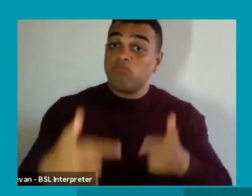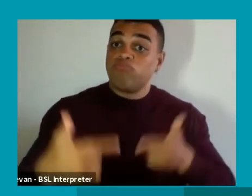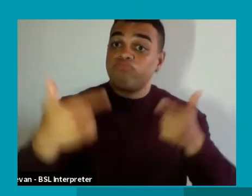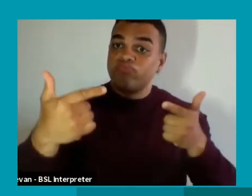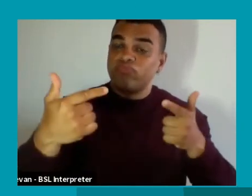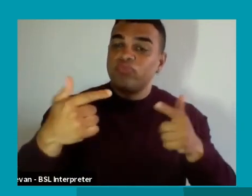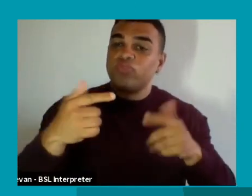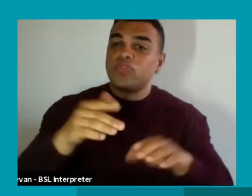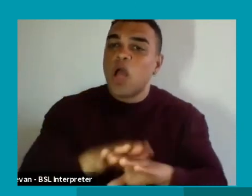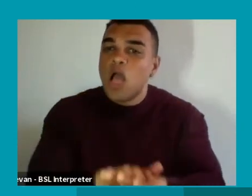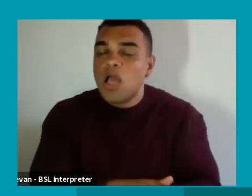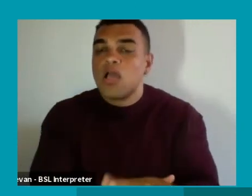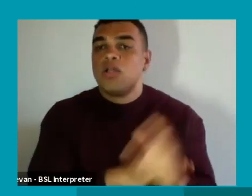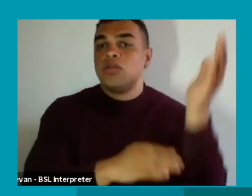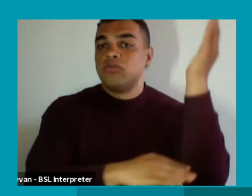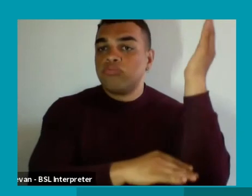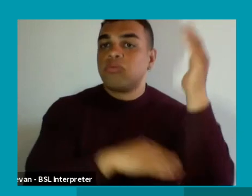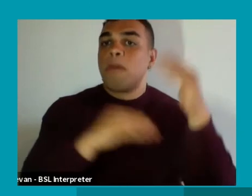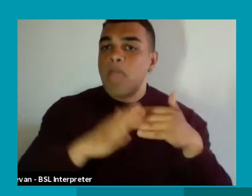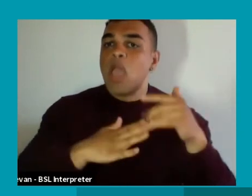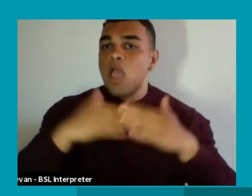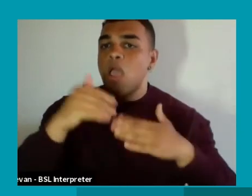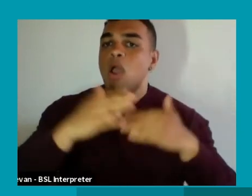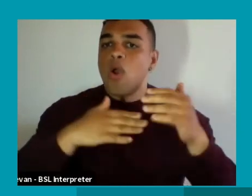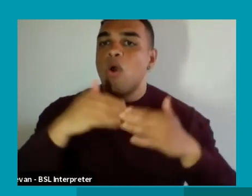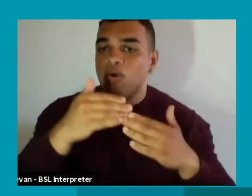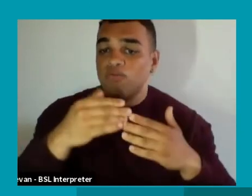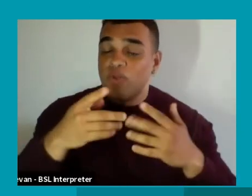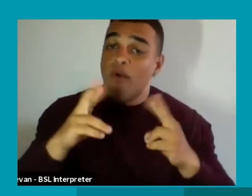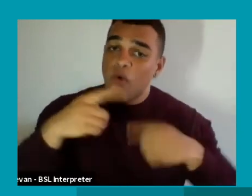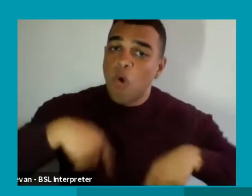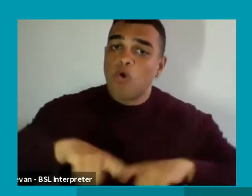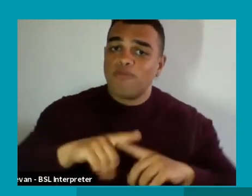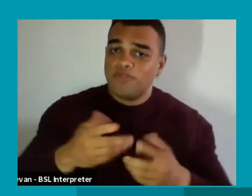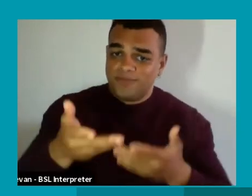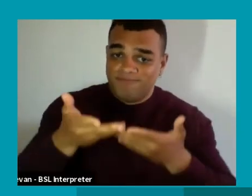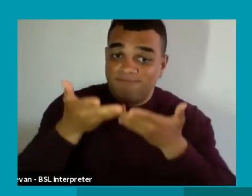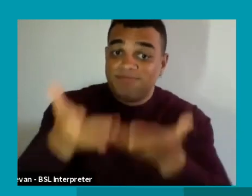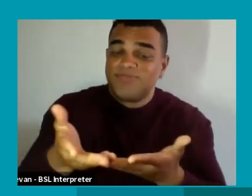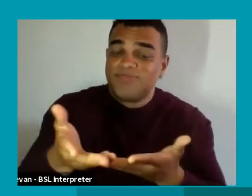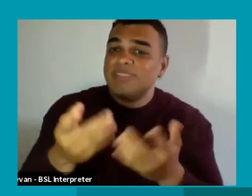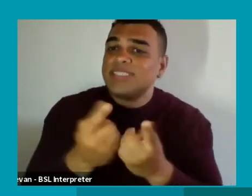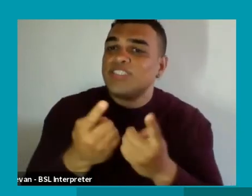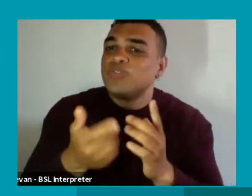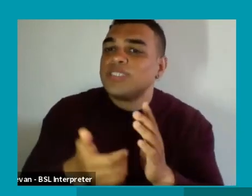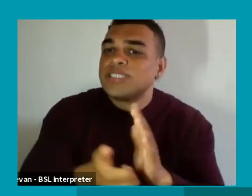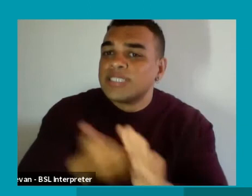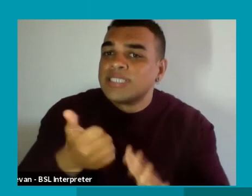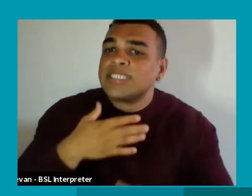best possible advice that we can that stated to the things that you need. But for me, thank you very much, Rosa.